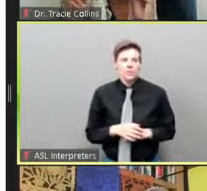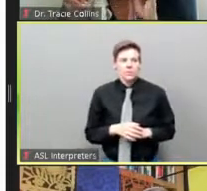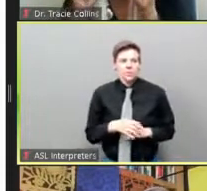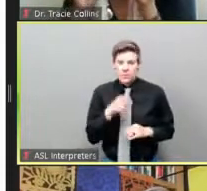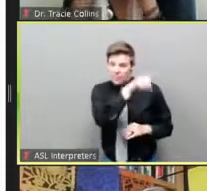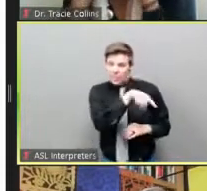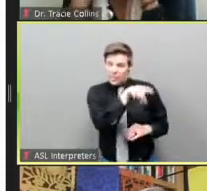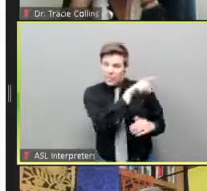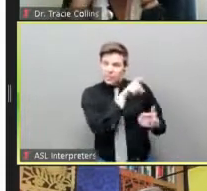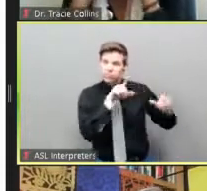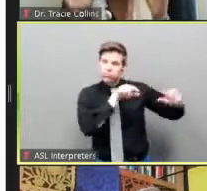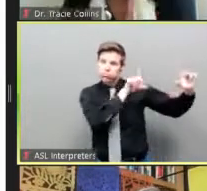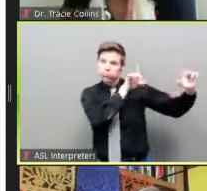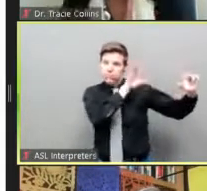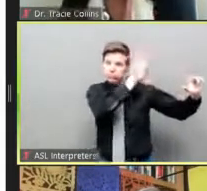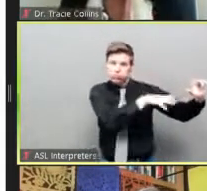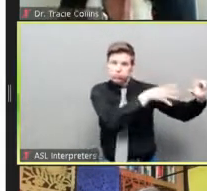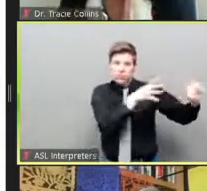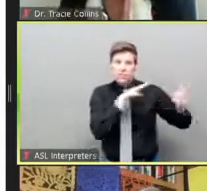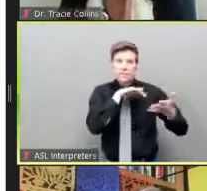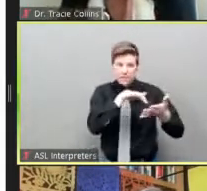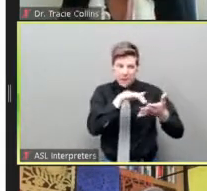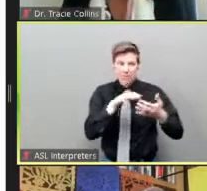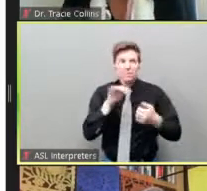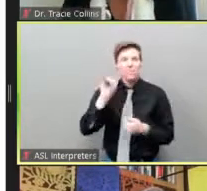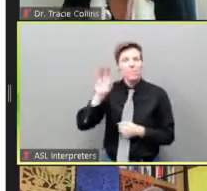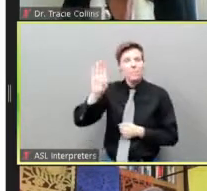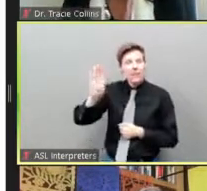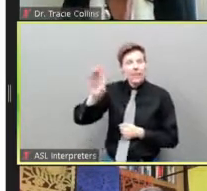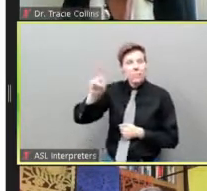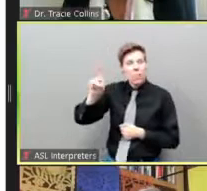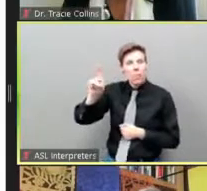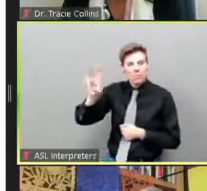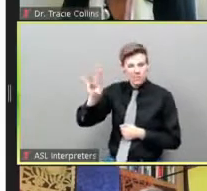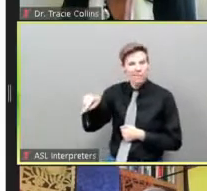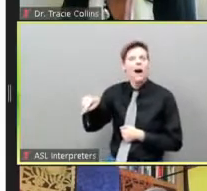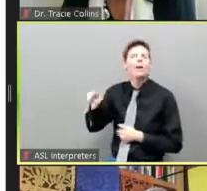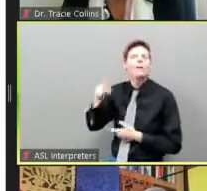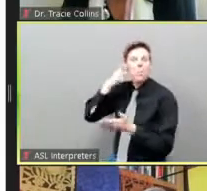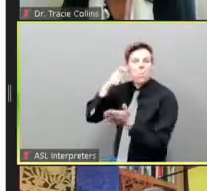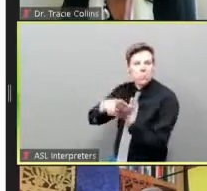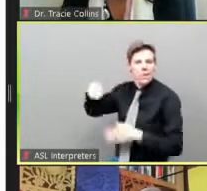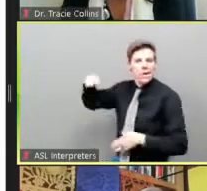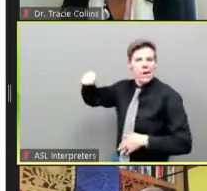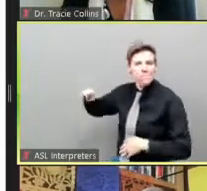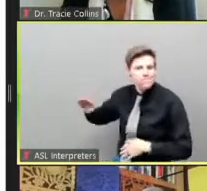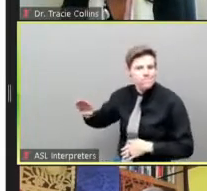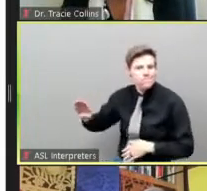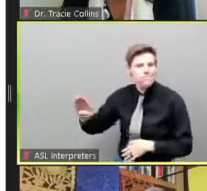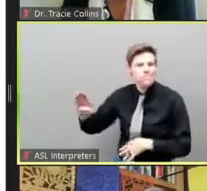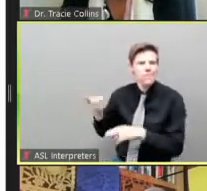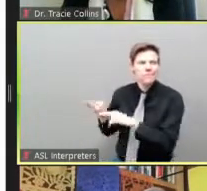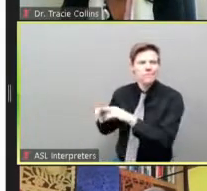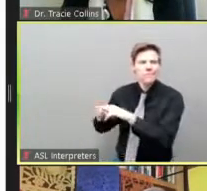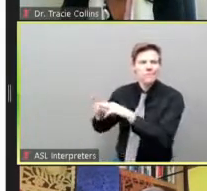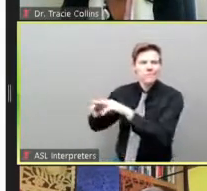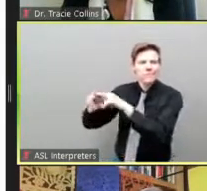not seem to be uh any breakthrough among those vaccinated getting 117